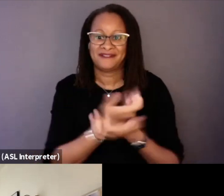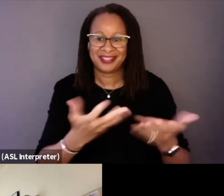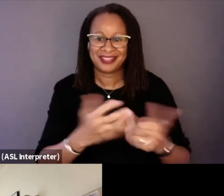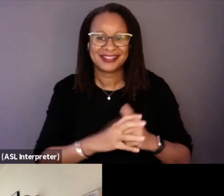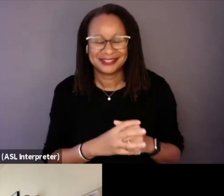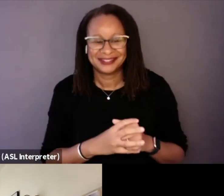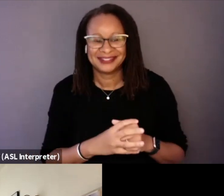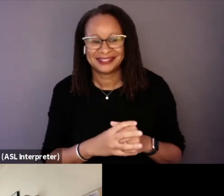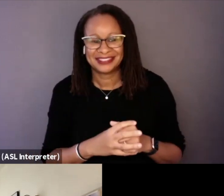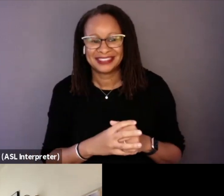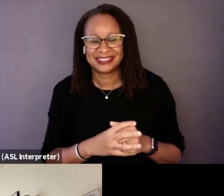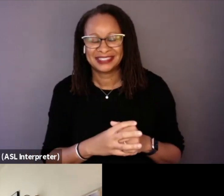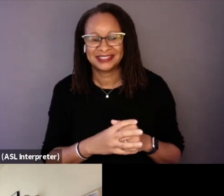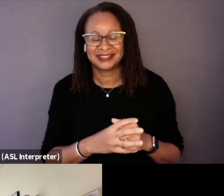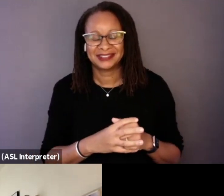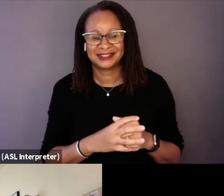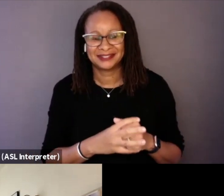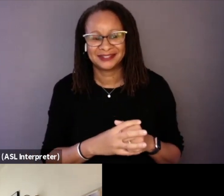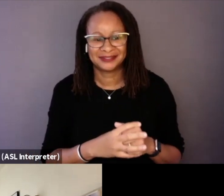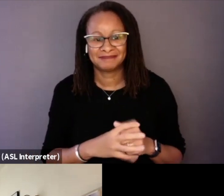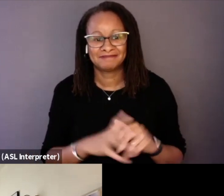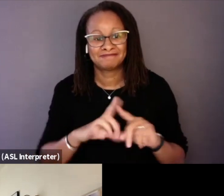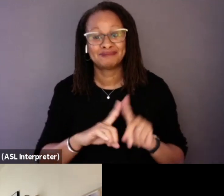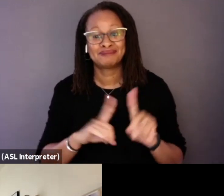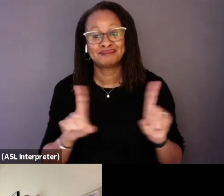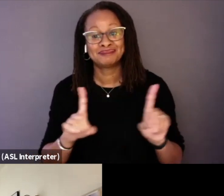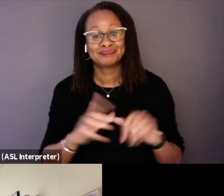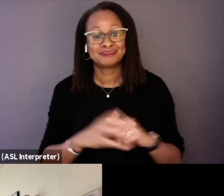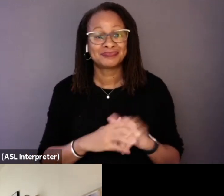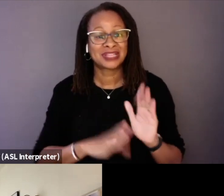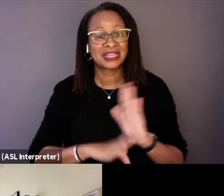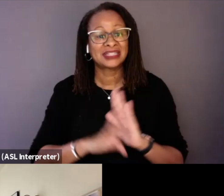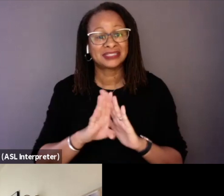But I am developing another film